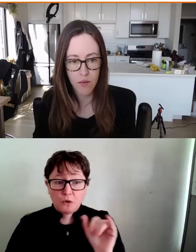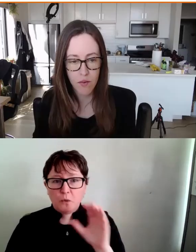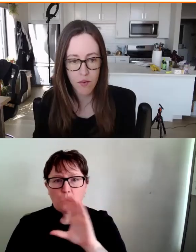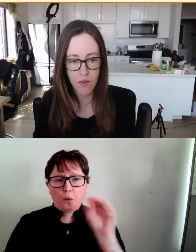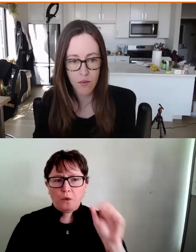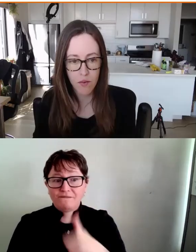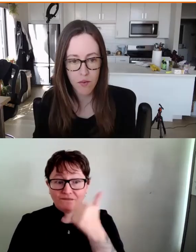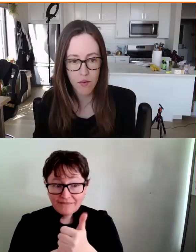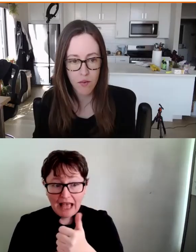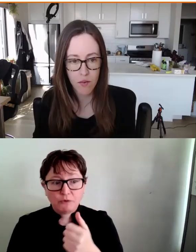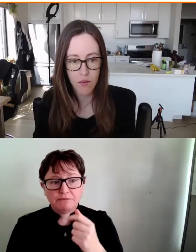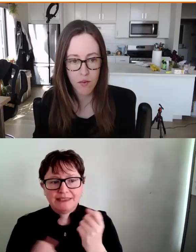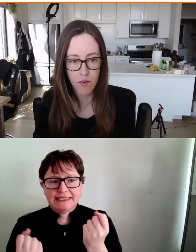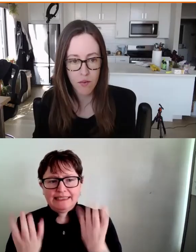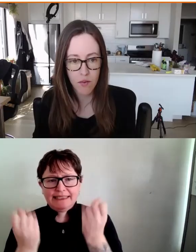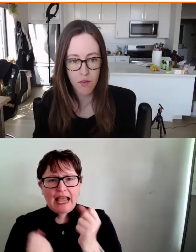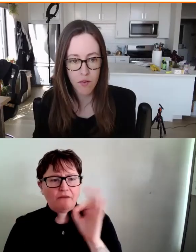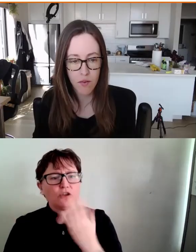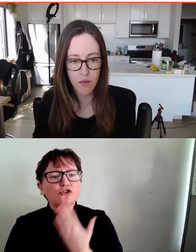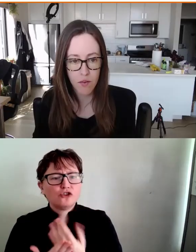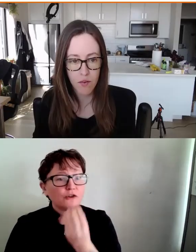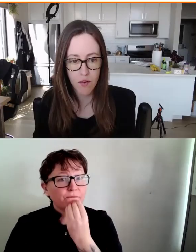and she also co-founded Signs of Good Food,